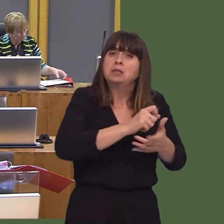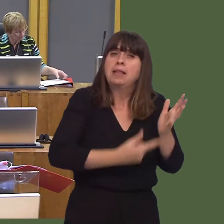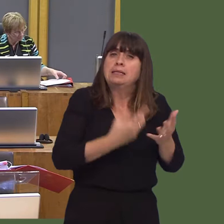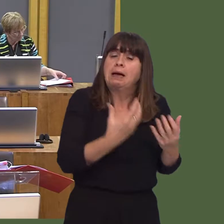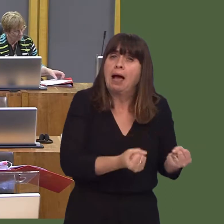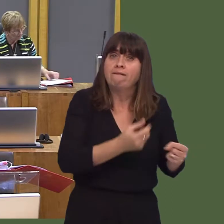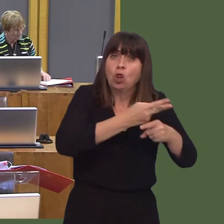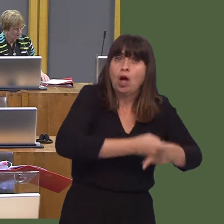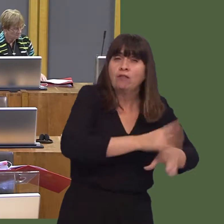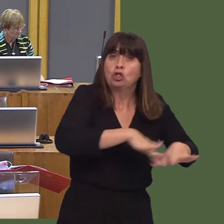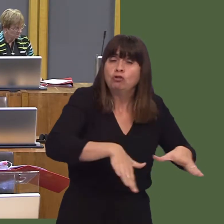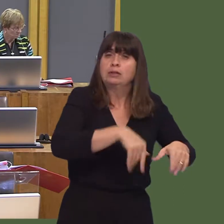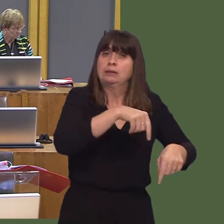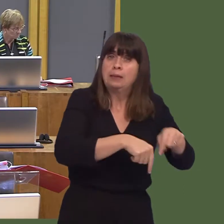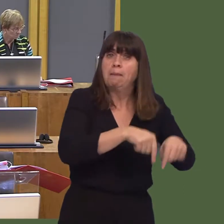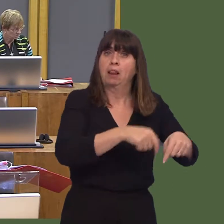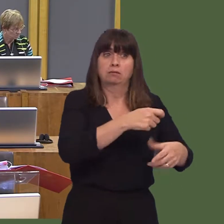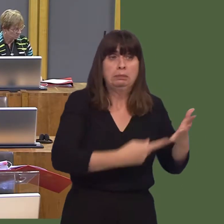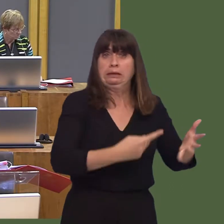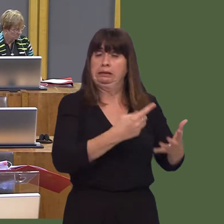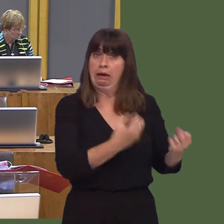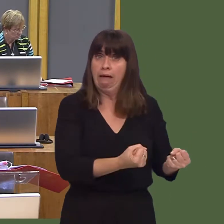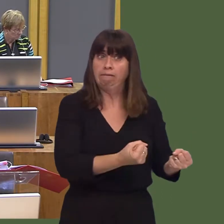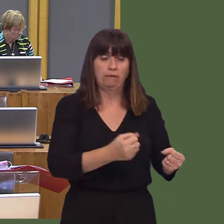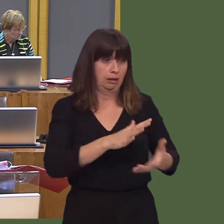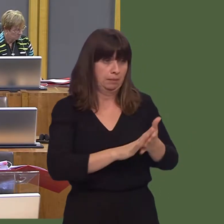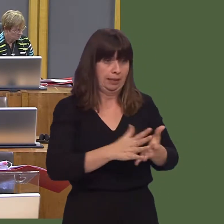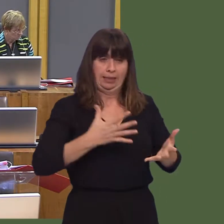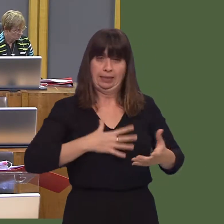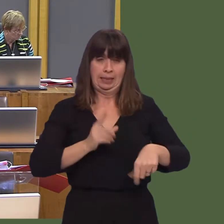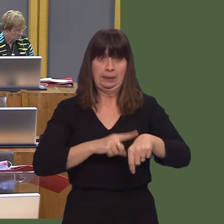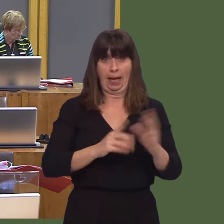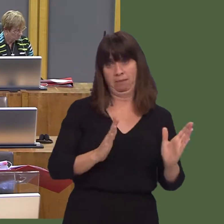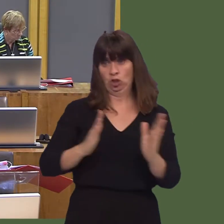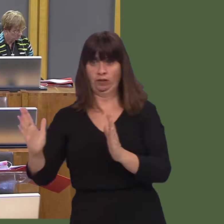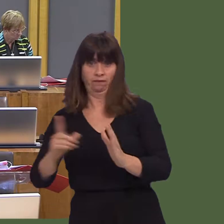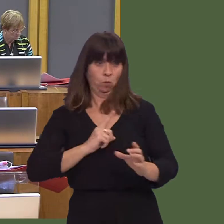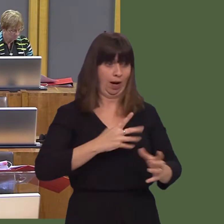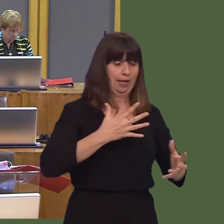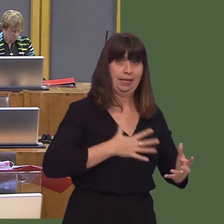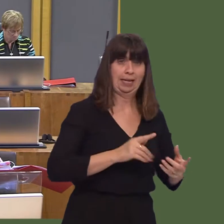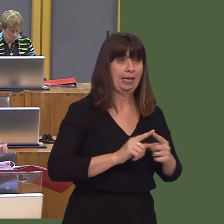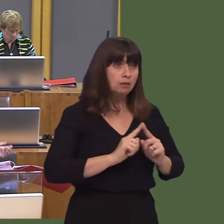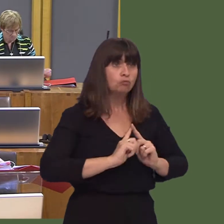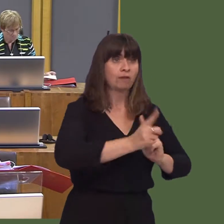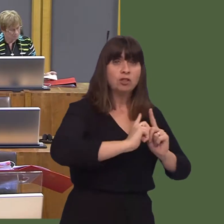talent, as the Member has said, is what you're paying for and not necessarily the time taken to travel to a particular place, and so on.